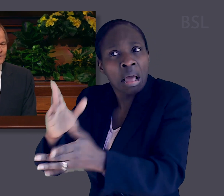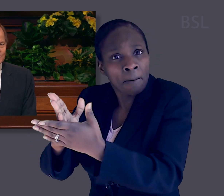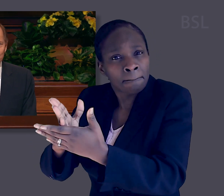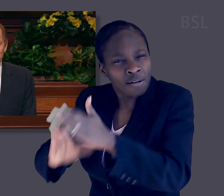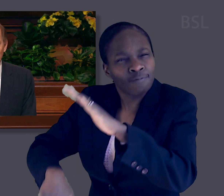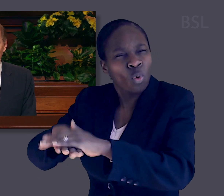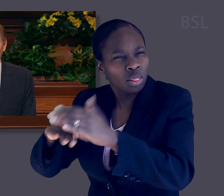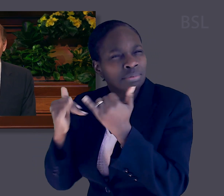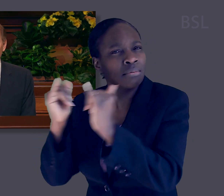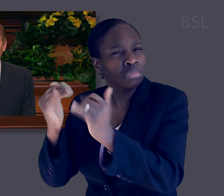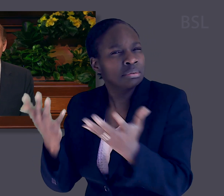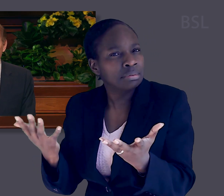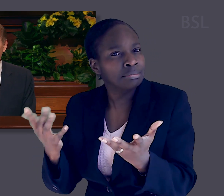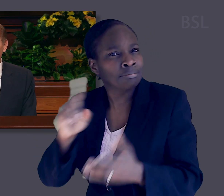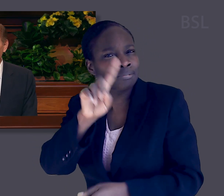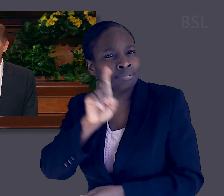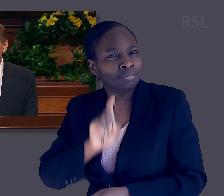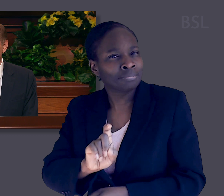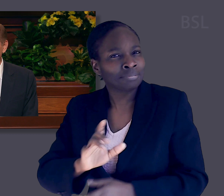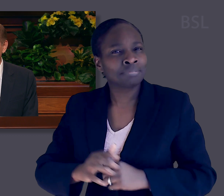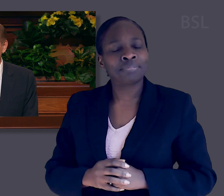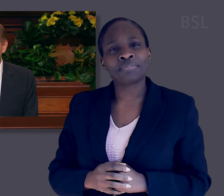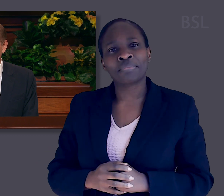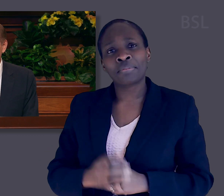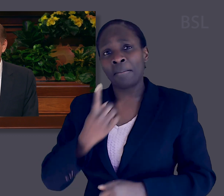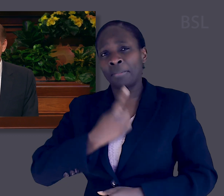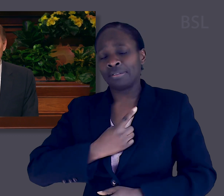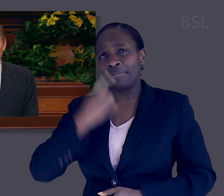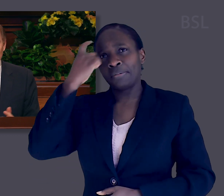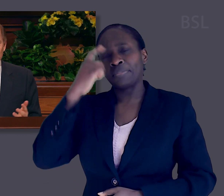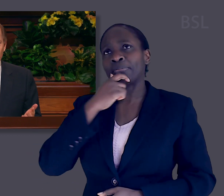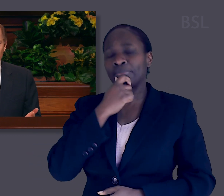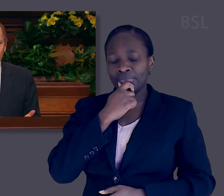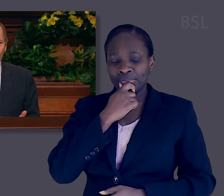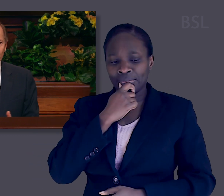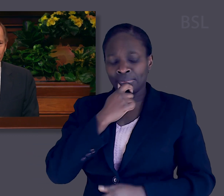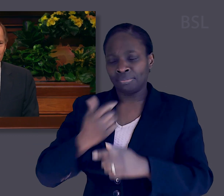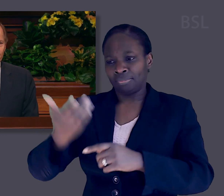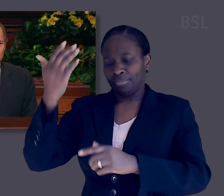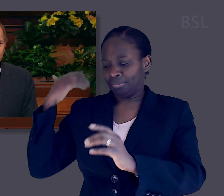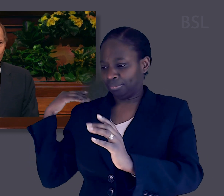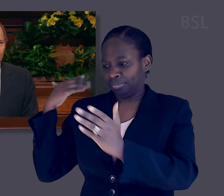so central to all believers in Jesus Christ. Those thoughts led me to ponder the difference between